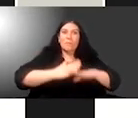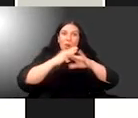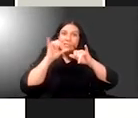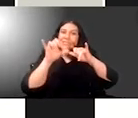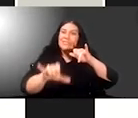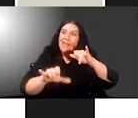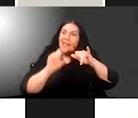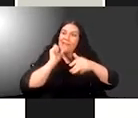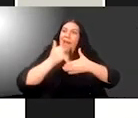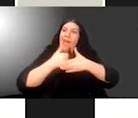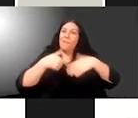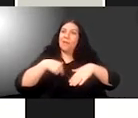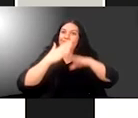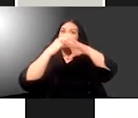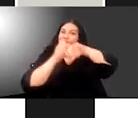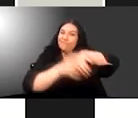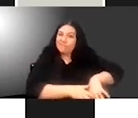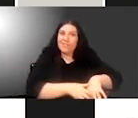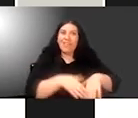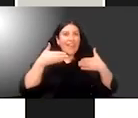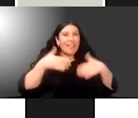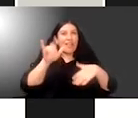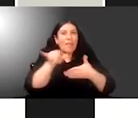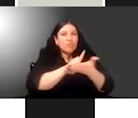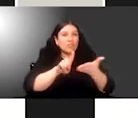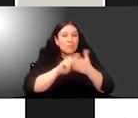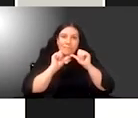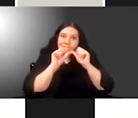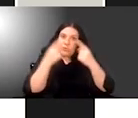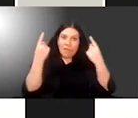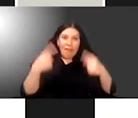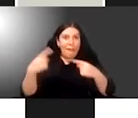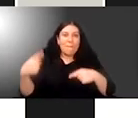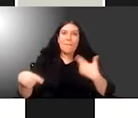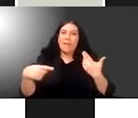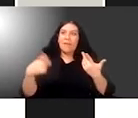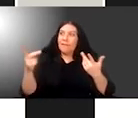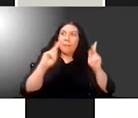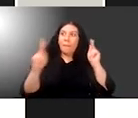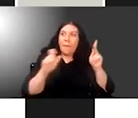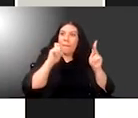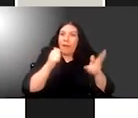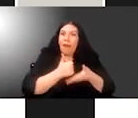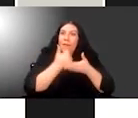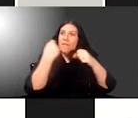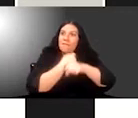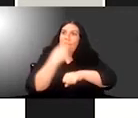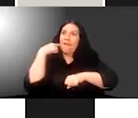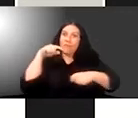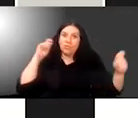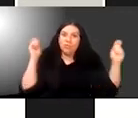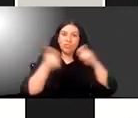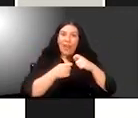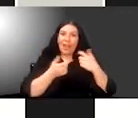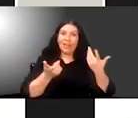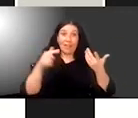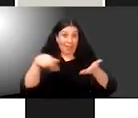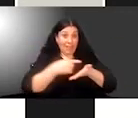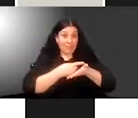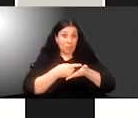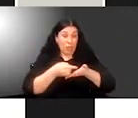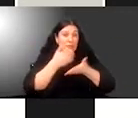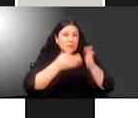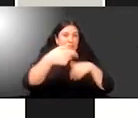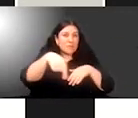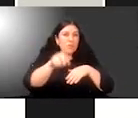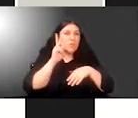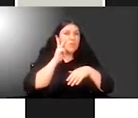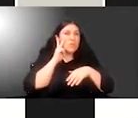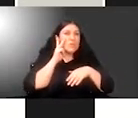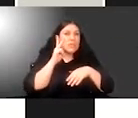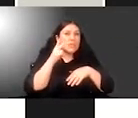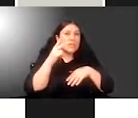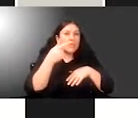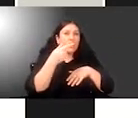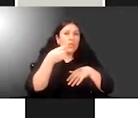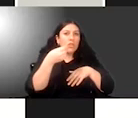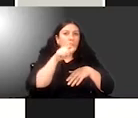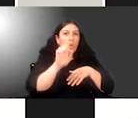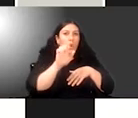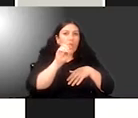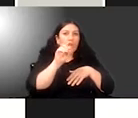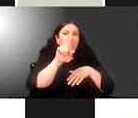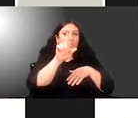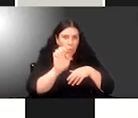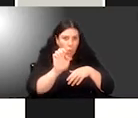This week, some of you may have seen on the Google Doodle on Thursday, there was an uttering of a doctor who worked in polio research, which was great.